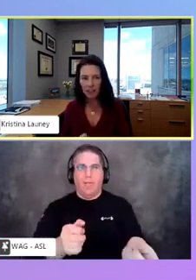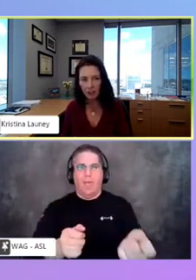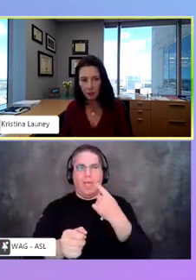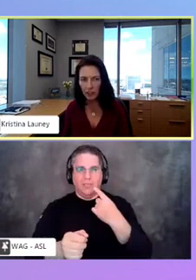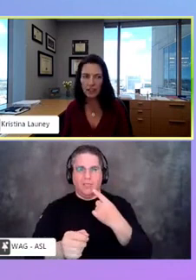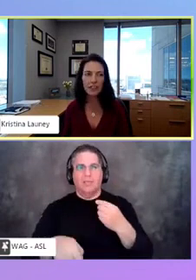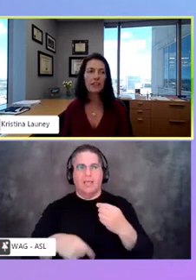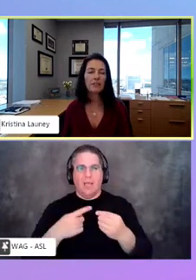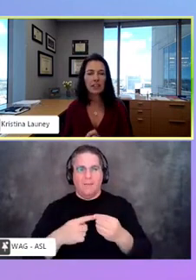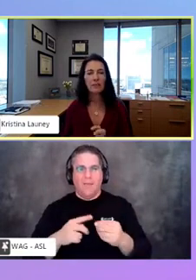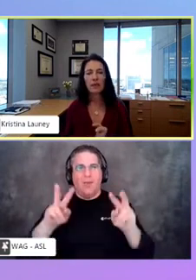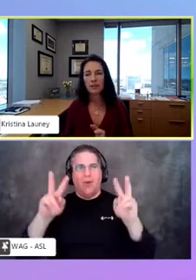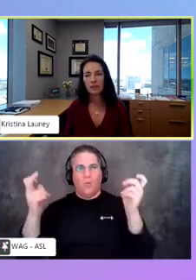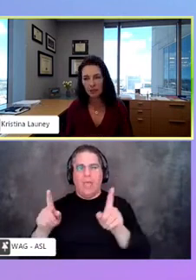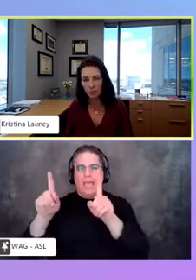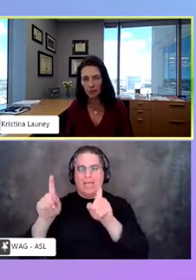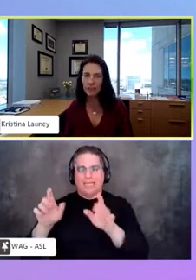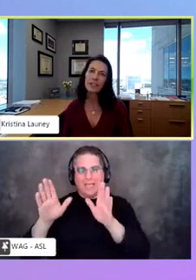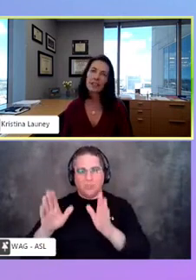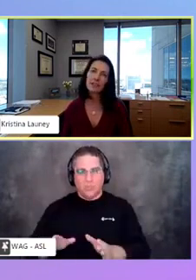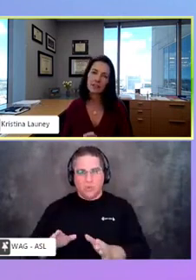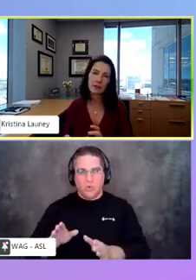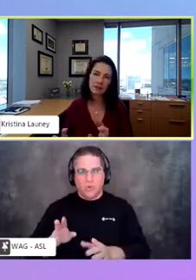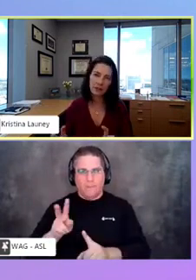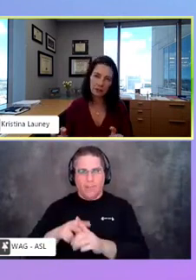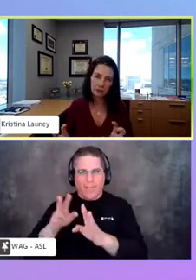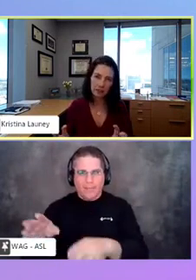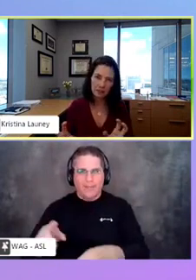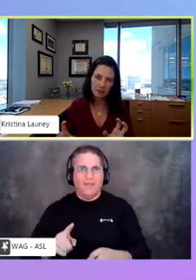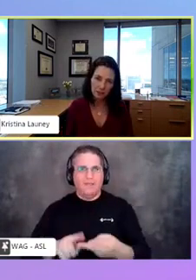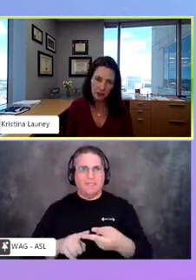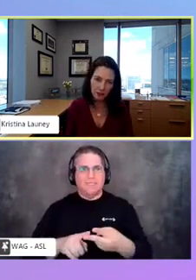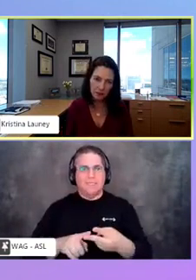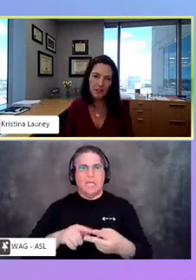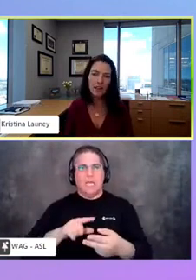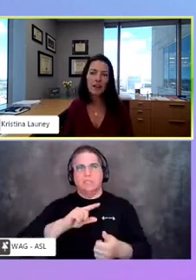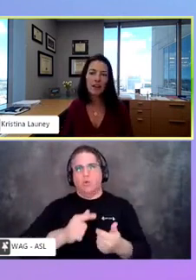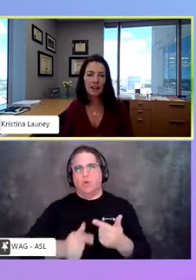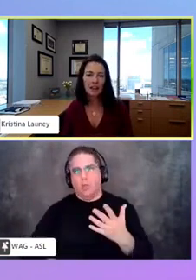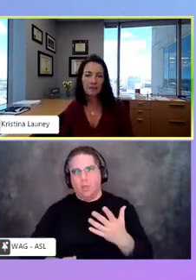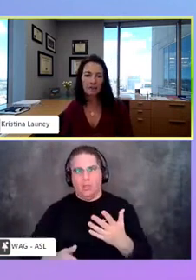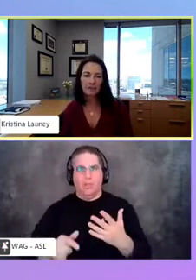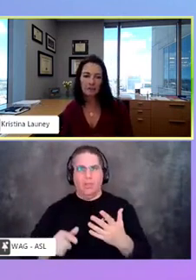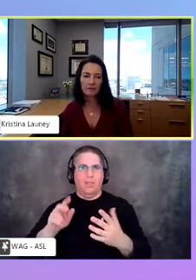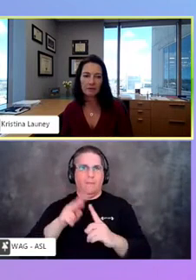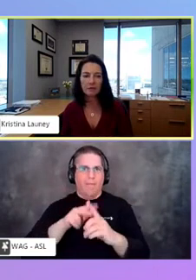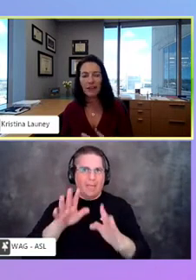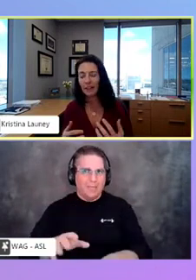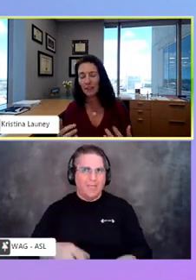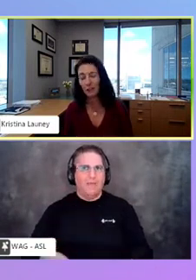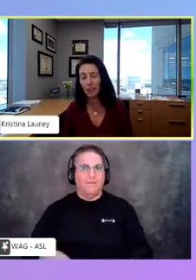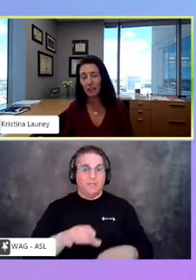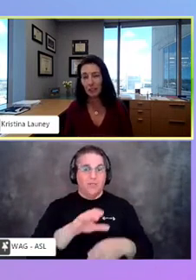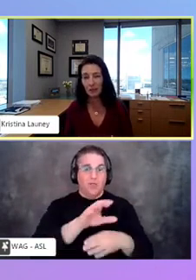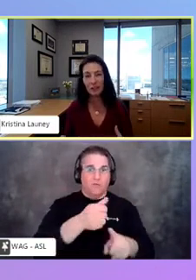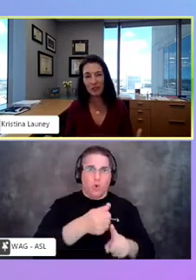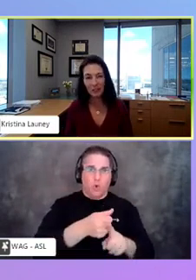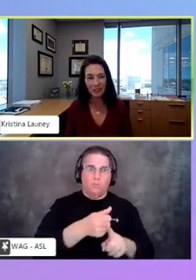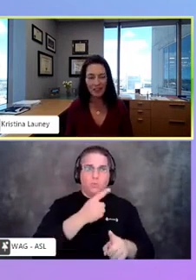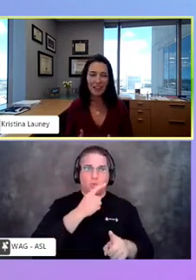slide I have here is a slack for you all, and I'm not going to go into detail. We get asked often about tester